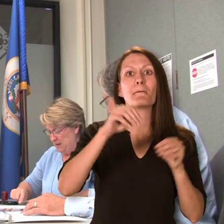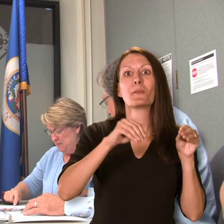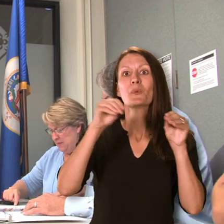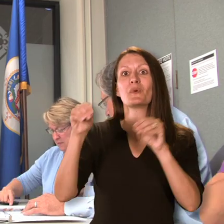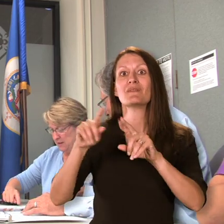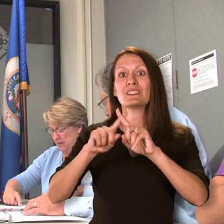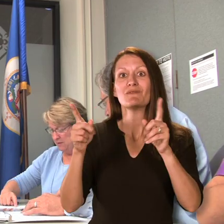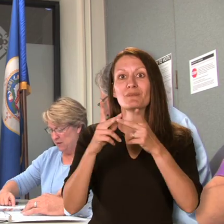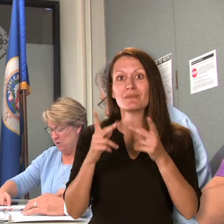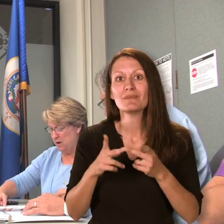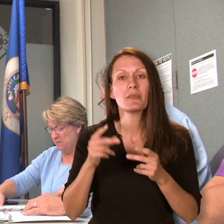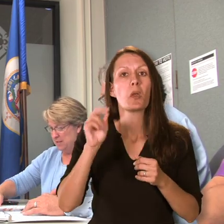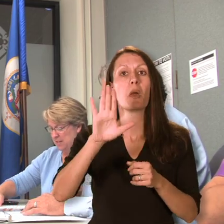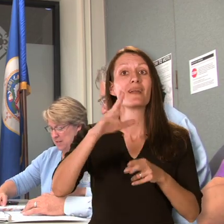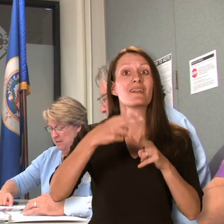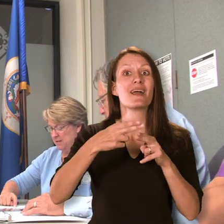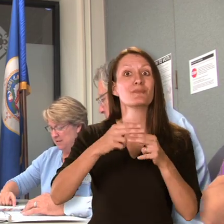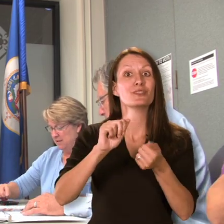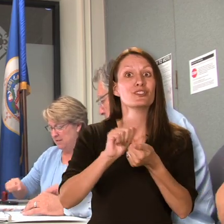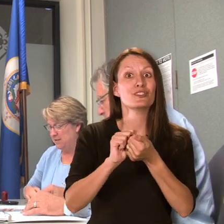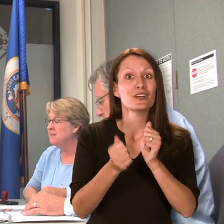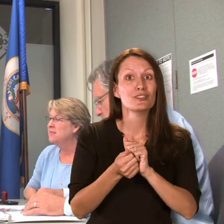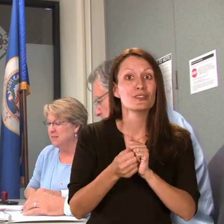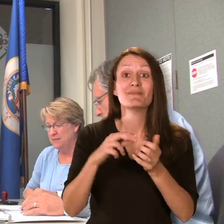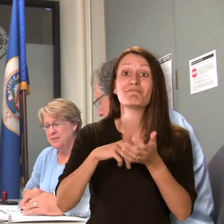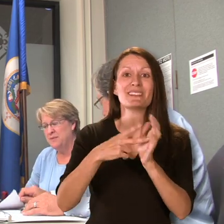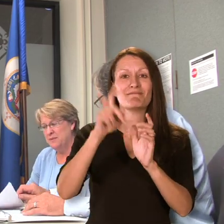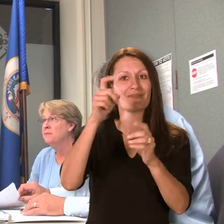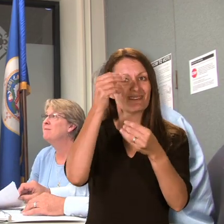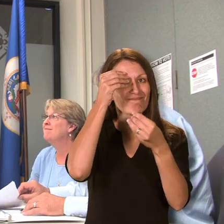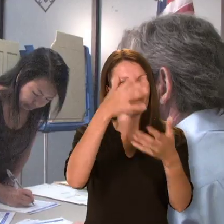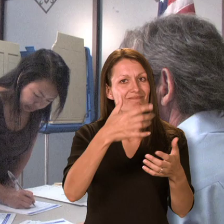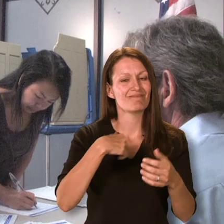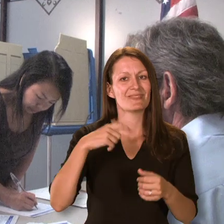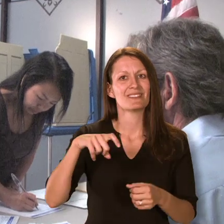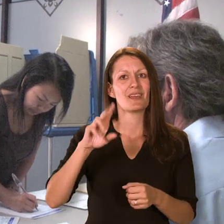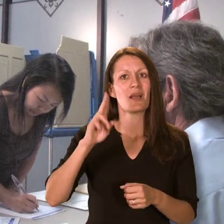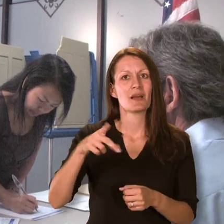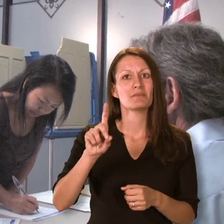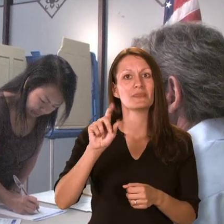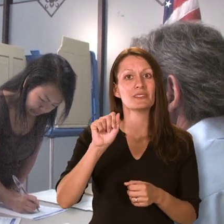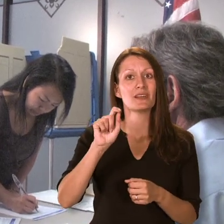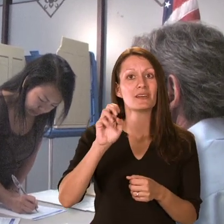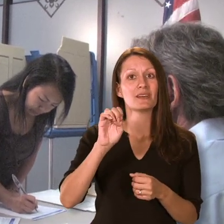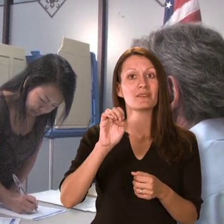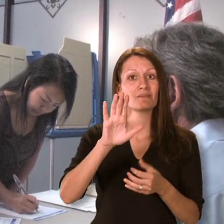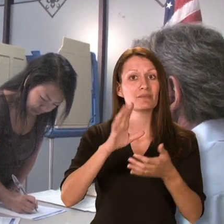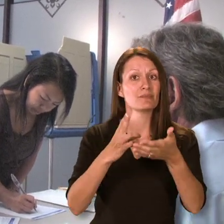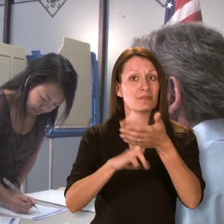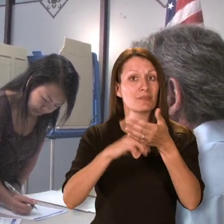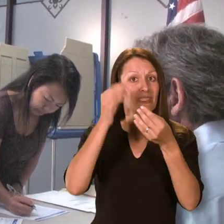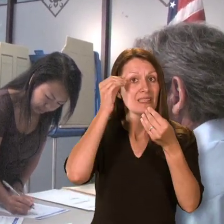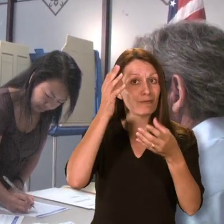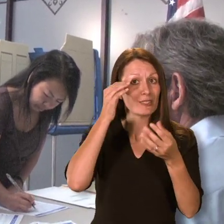or have changed your name since the last time that you voted, you will need to update your registration information